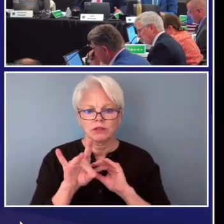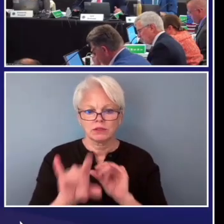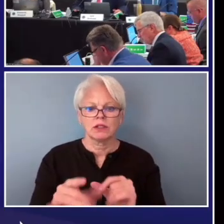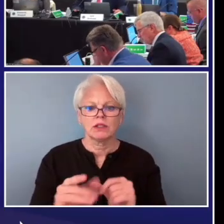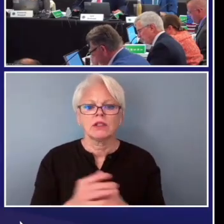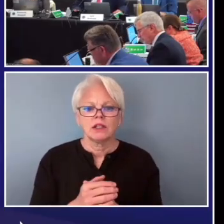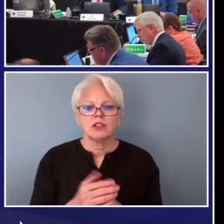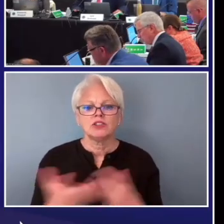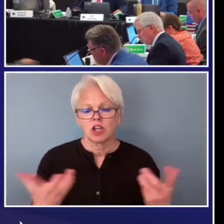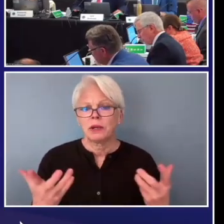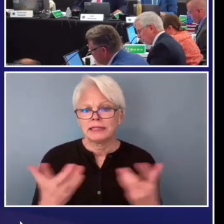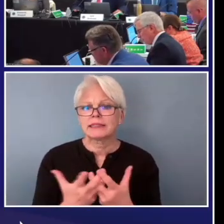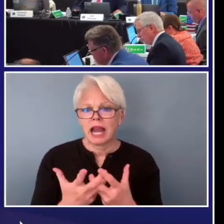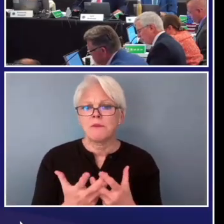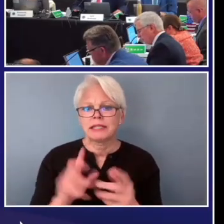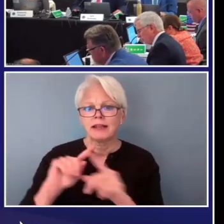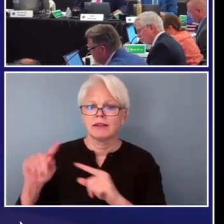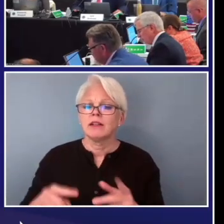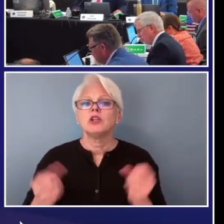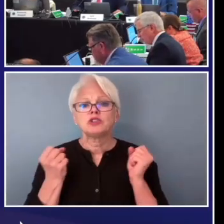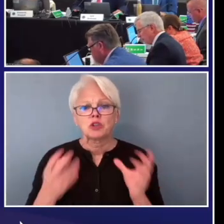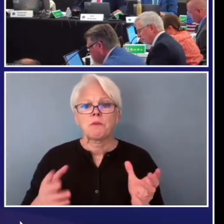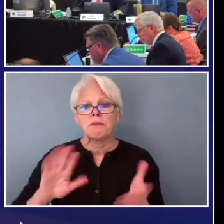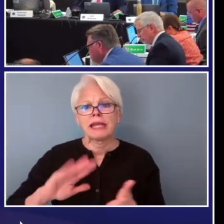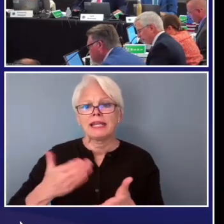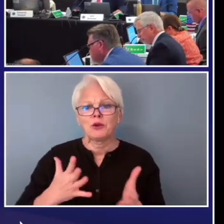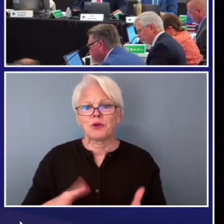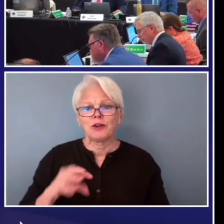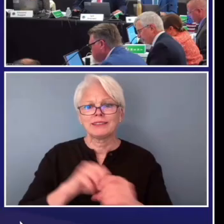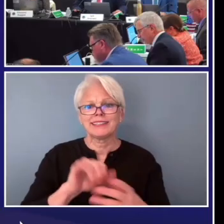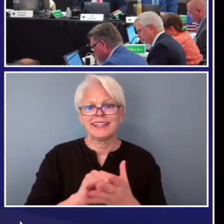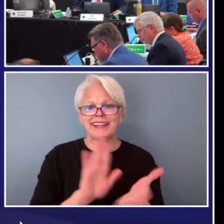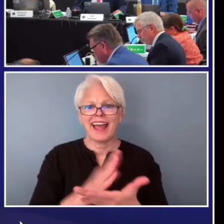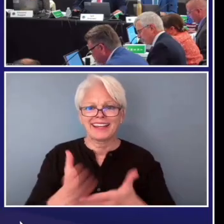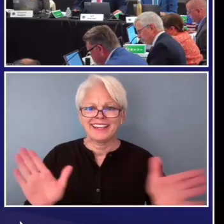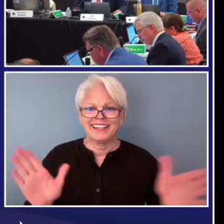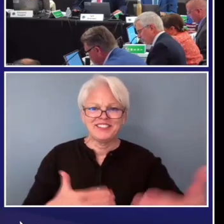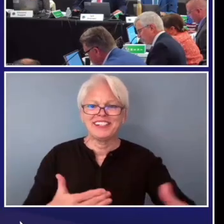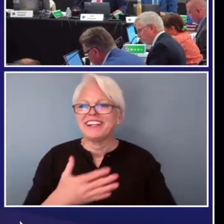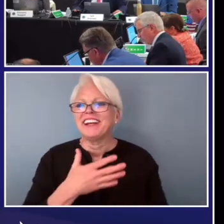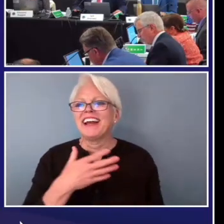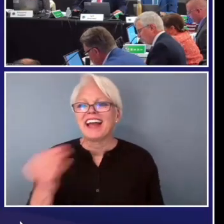There were many cooks in this kitchen. Um, and uh, I will, um,